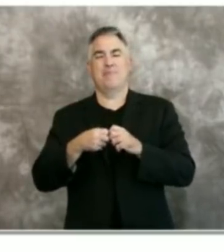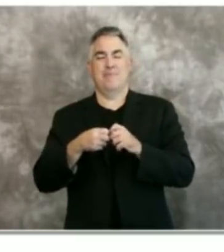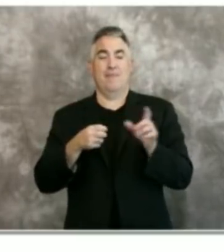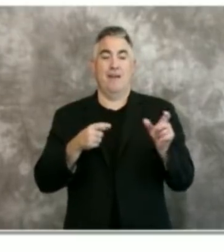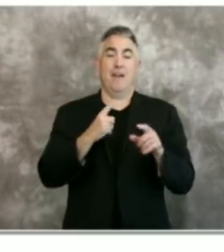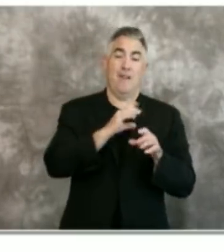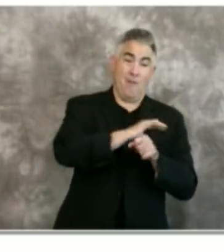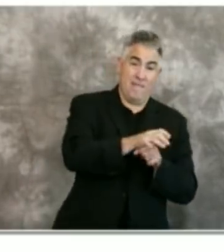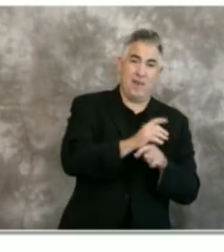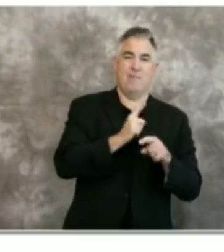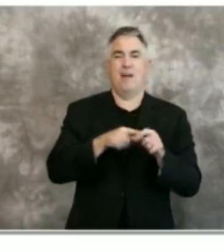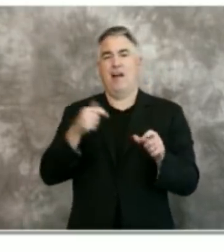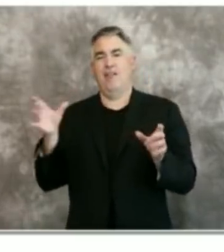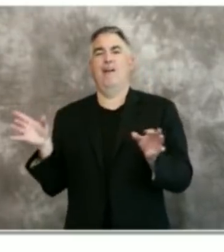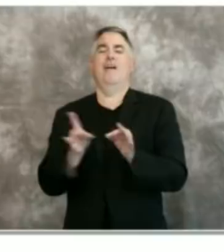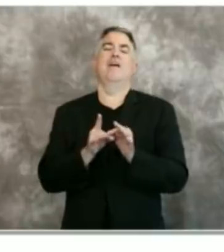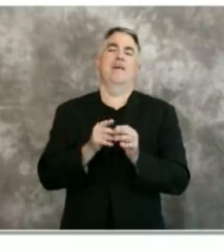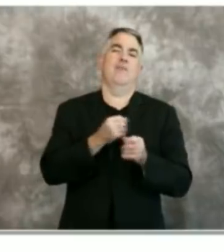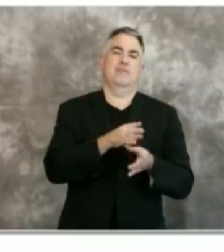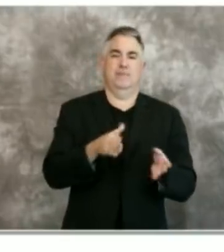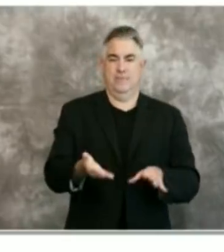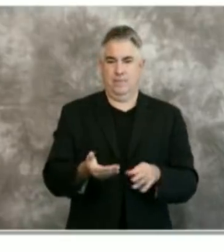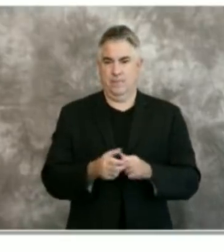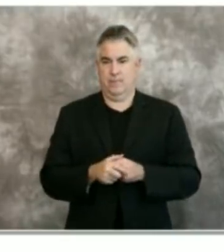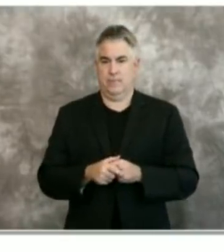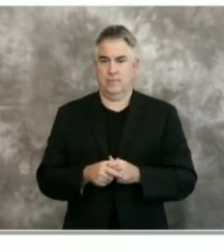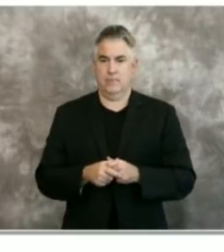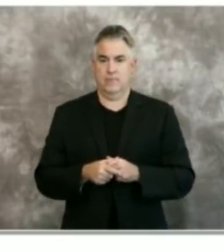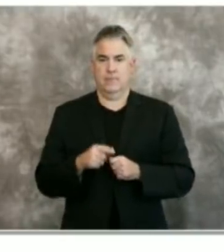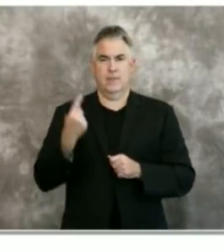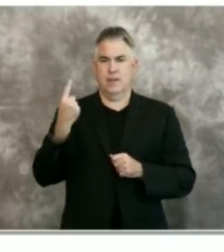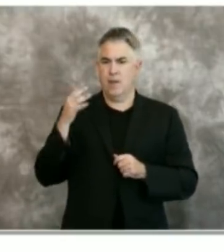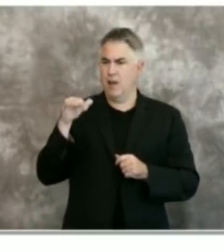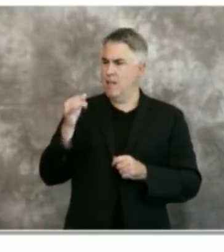MALE. 95% OF THE TOTAL. DEATH. CASES HAD UNDERLYING MEDICAL